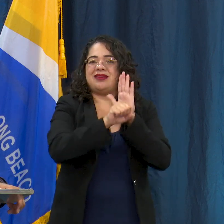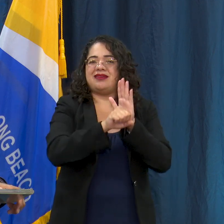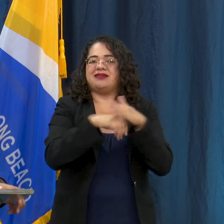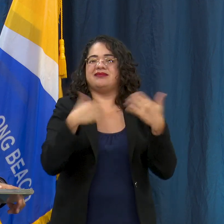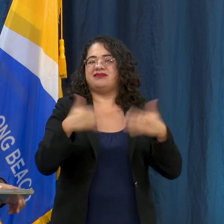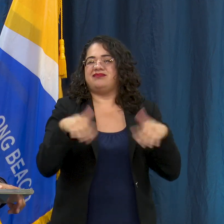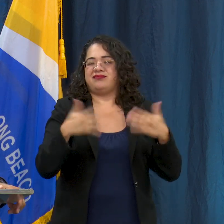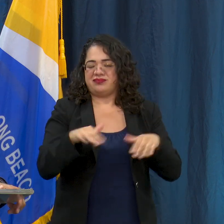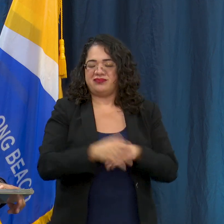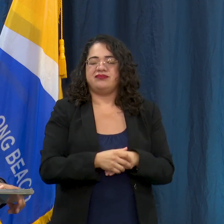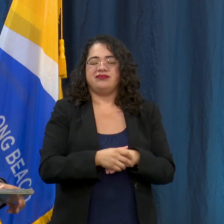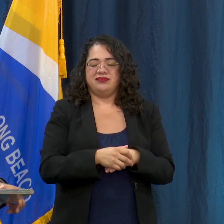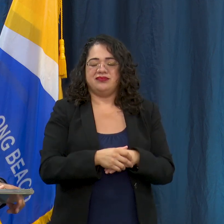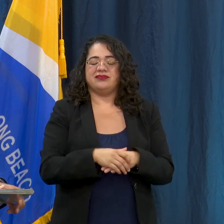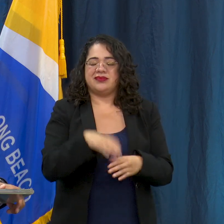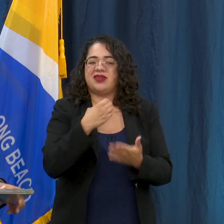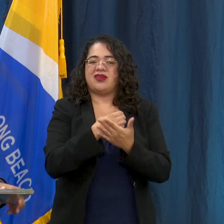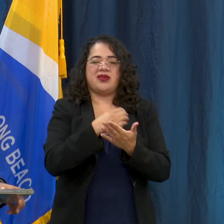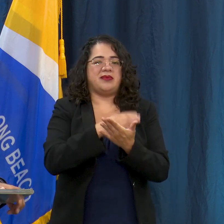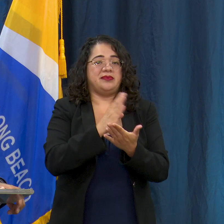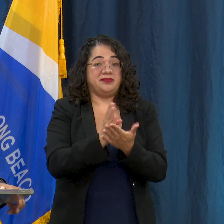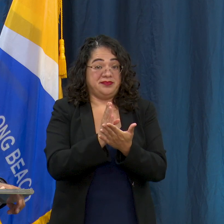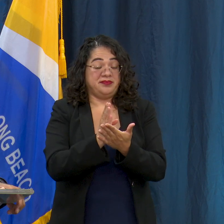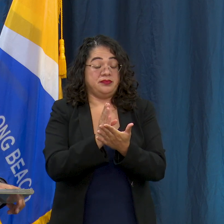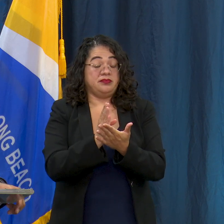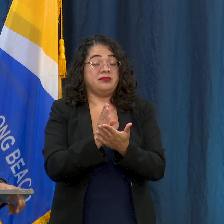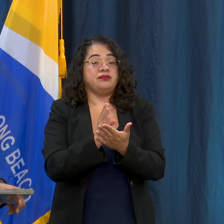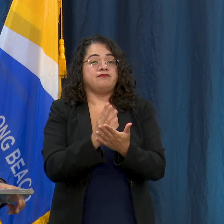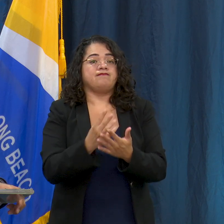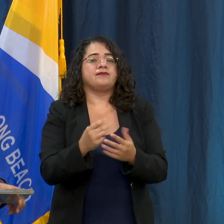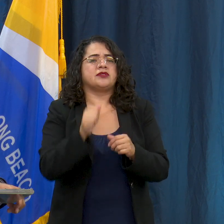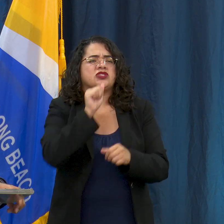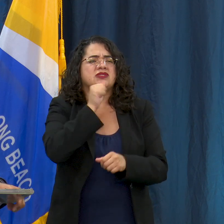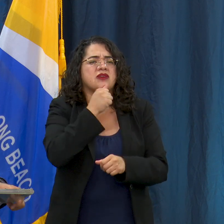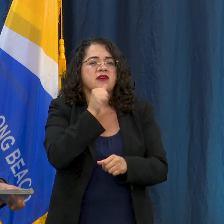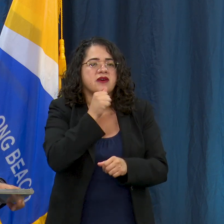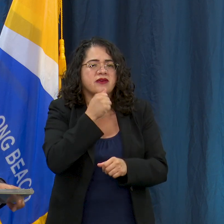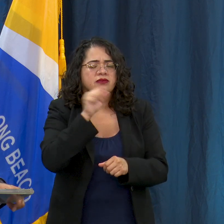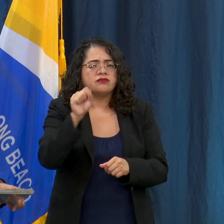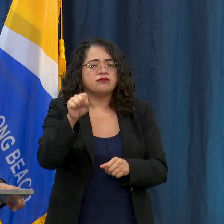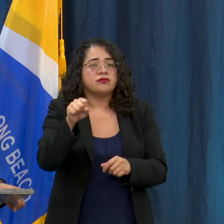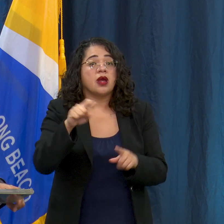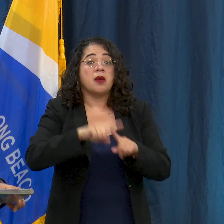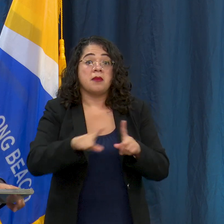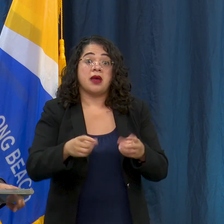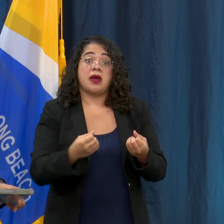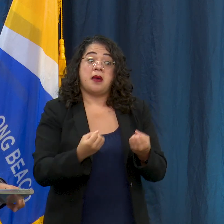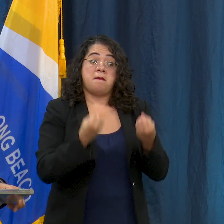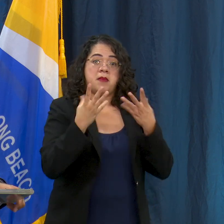also saved countless lives. We have seen all of the data that has shown that even